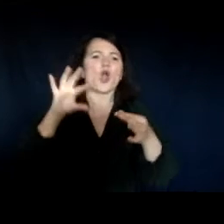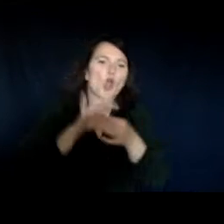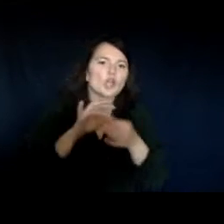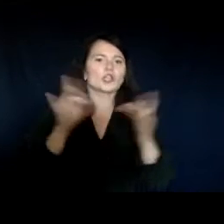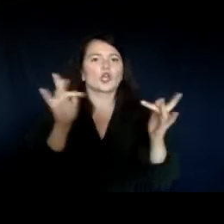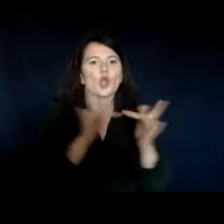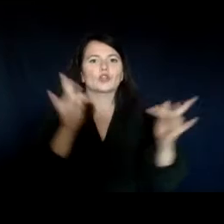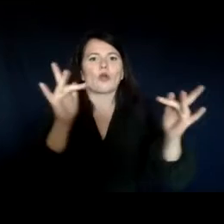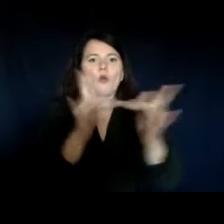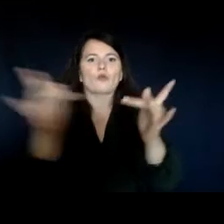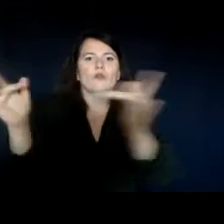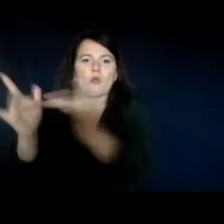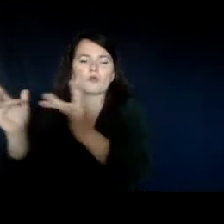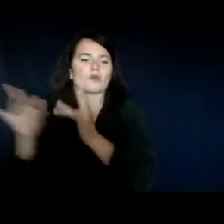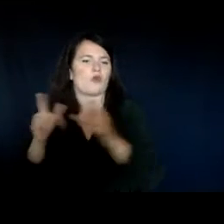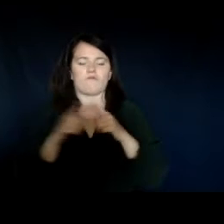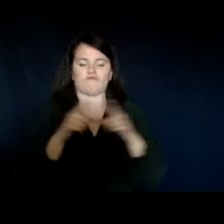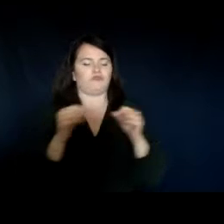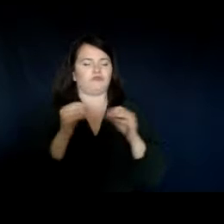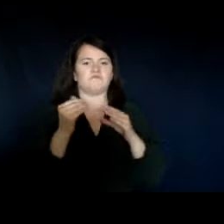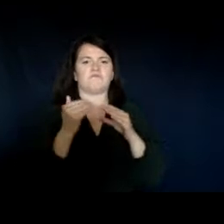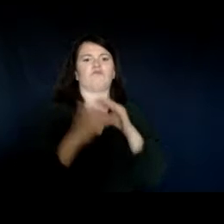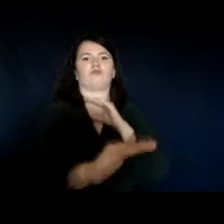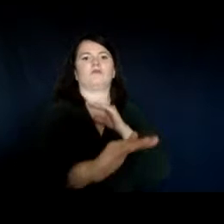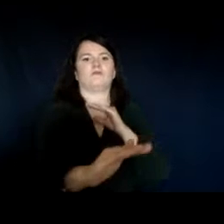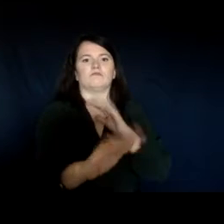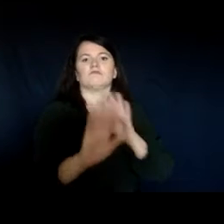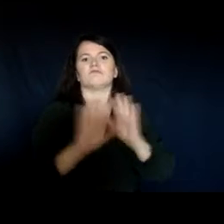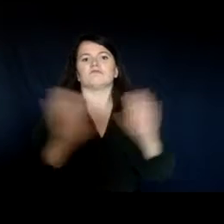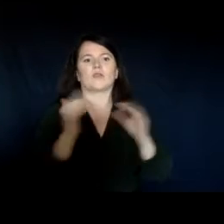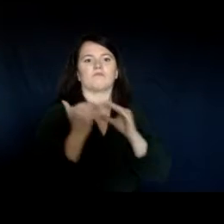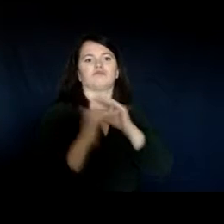this electronic vouchers or cards will be introduced.